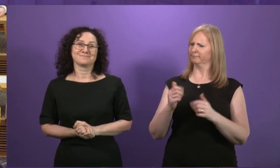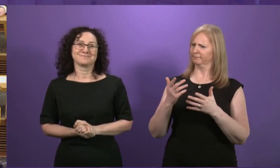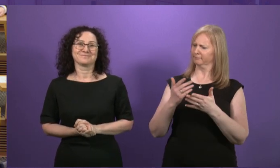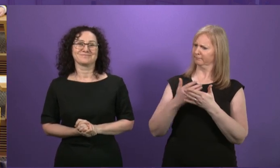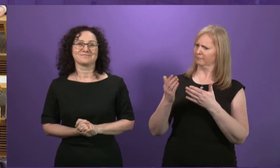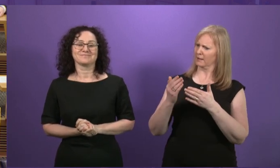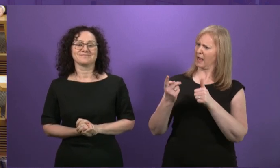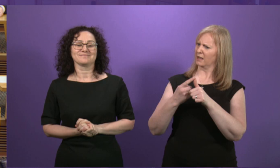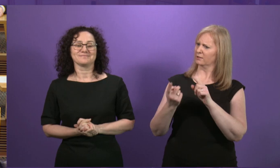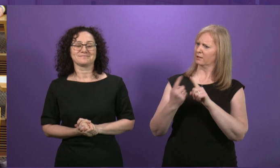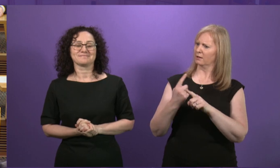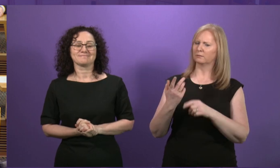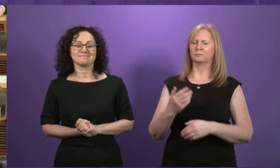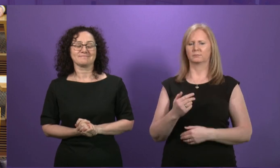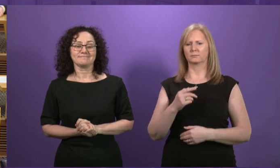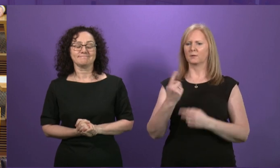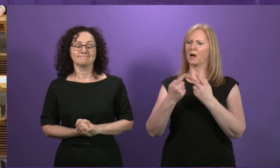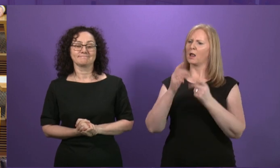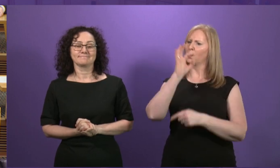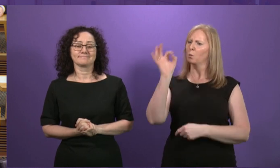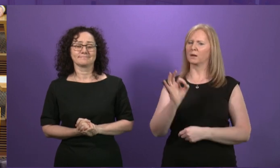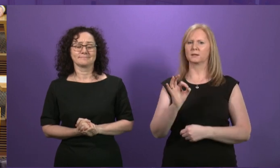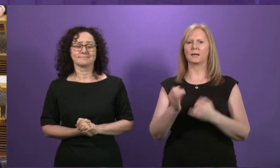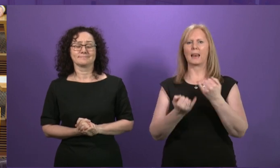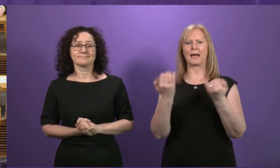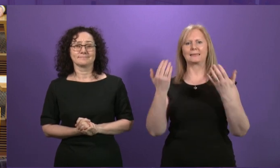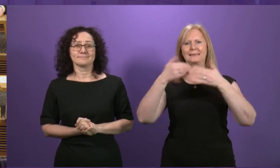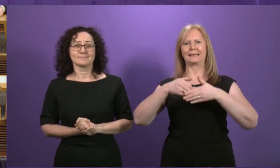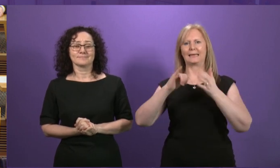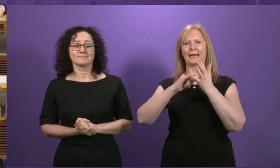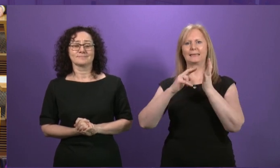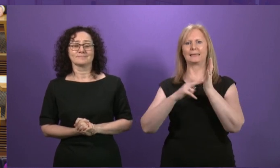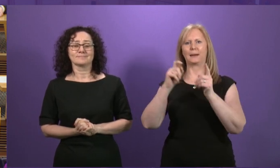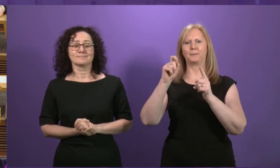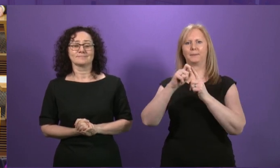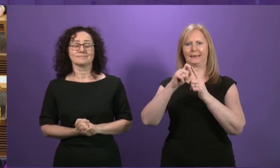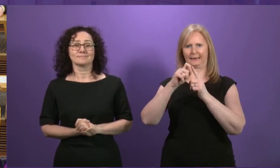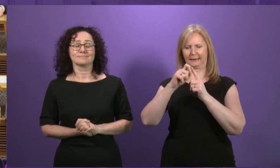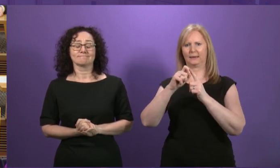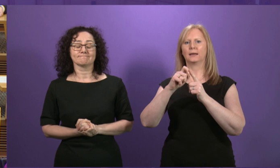me ask another question. Last night, the Scottish National Party Minister for Public Finance and Digital Economy, Kate Forbes, told the BBC: